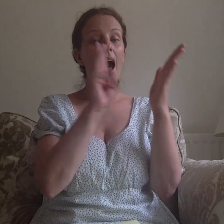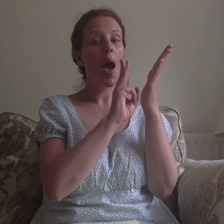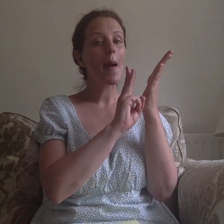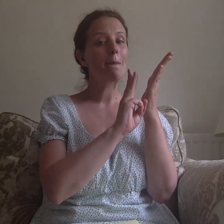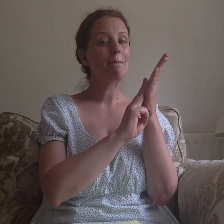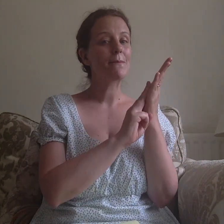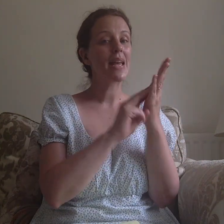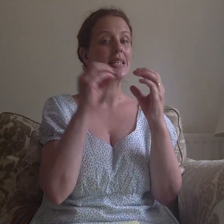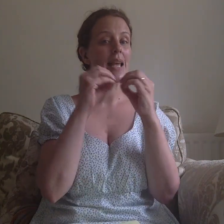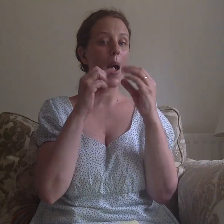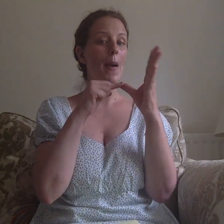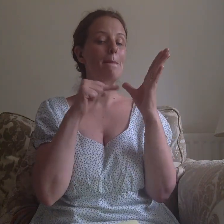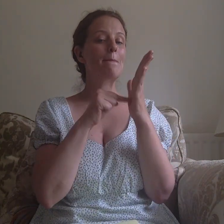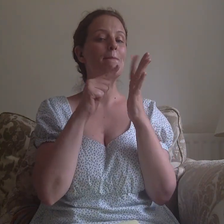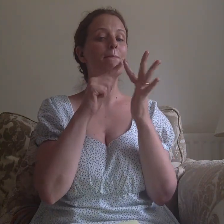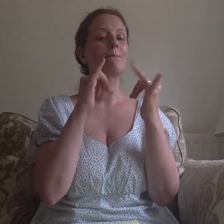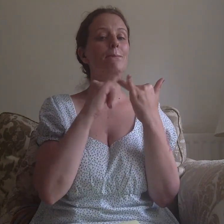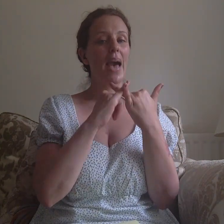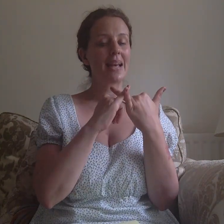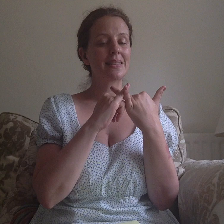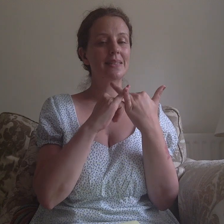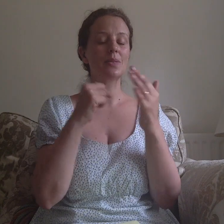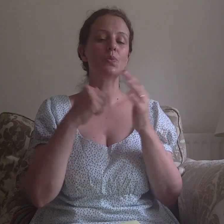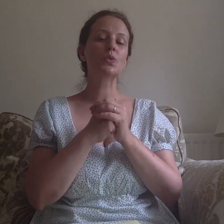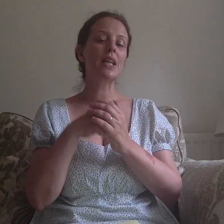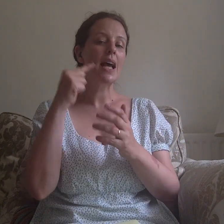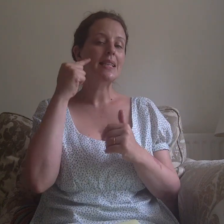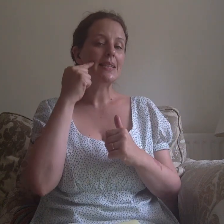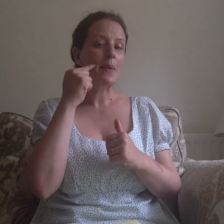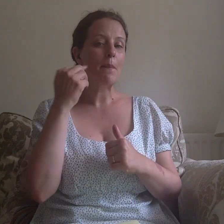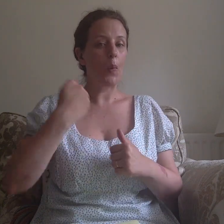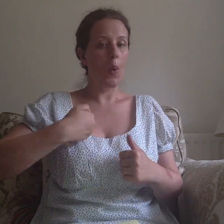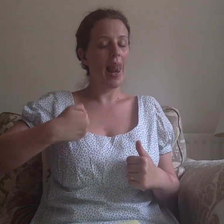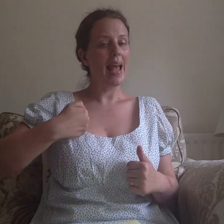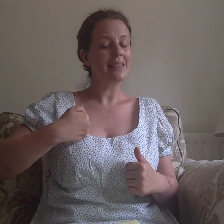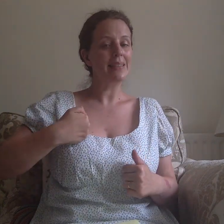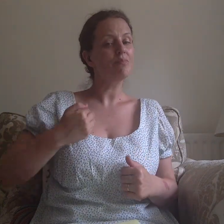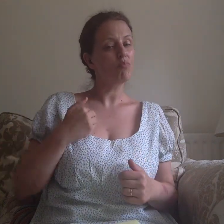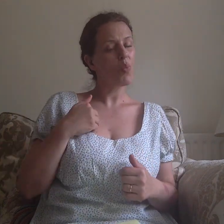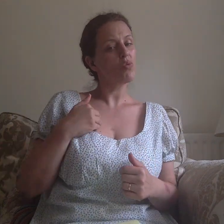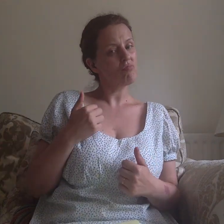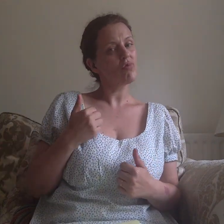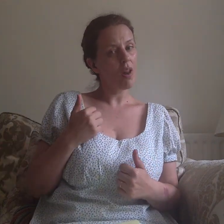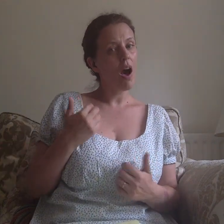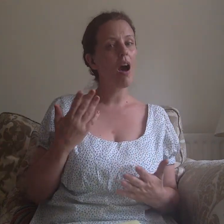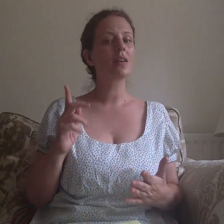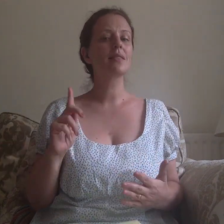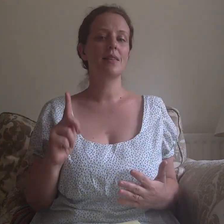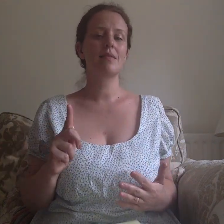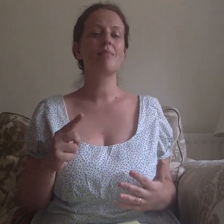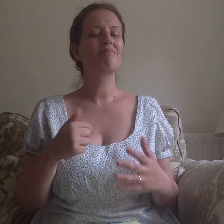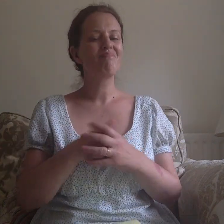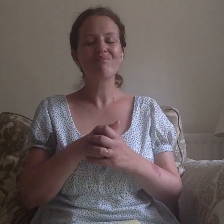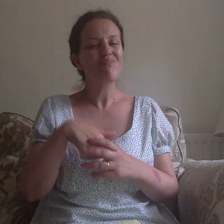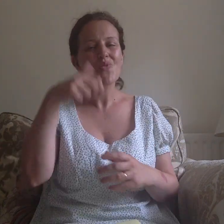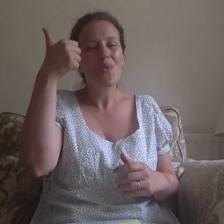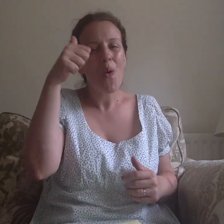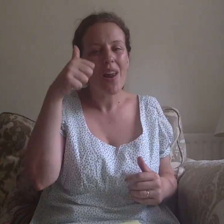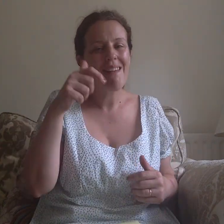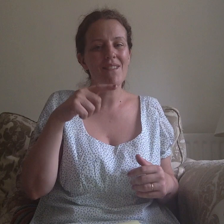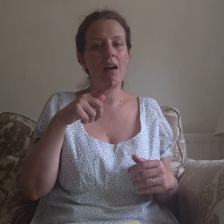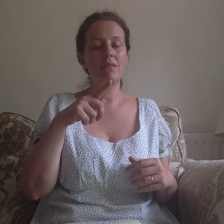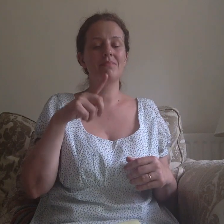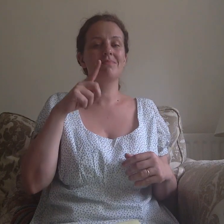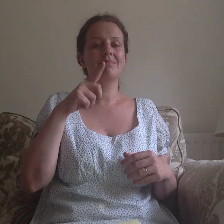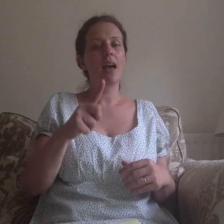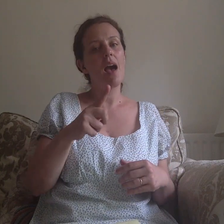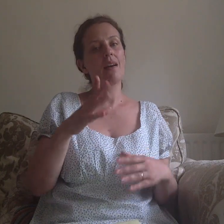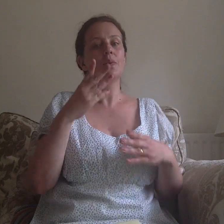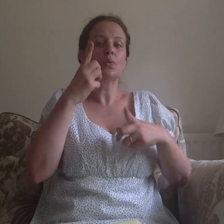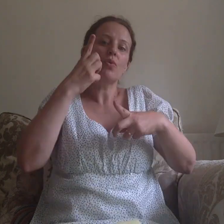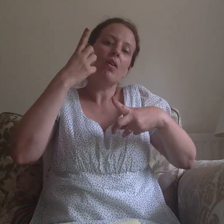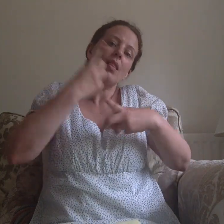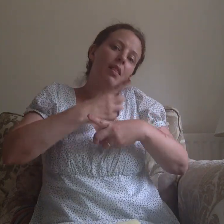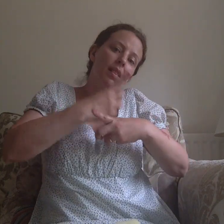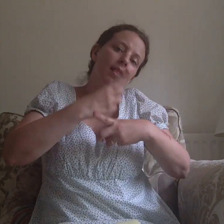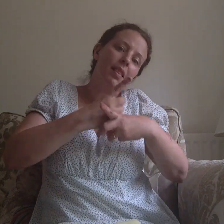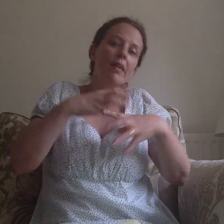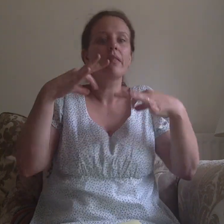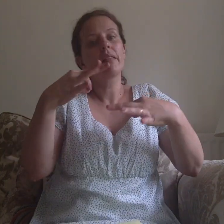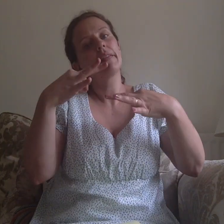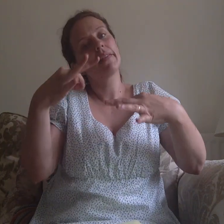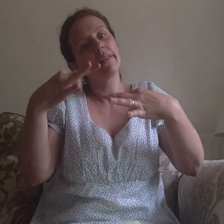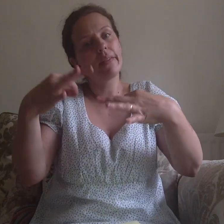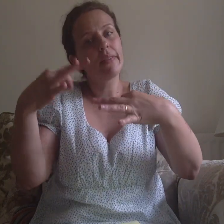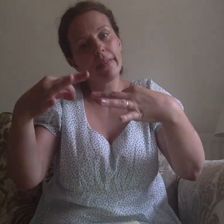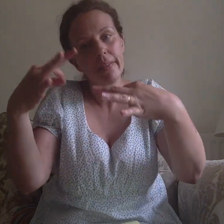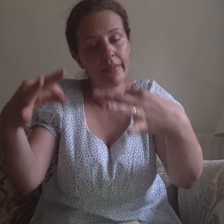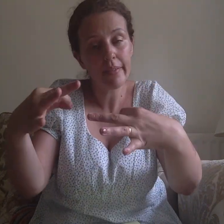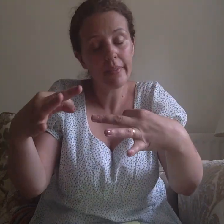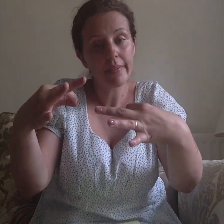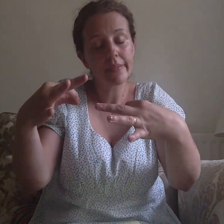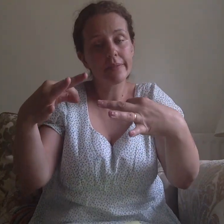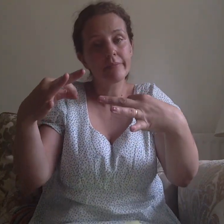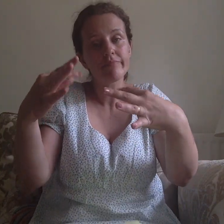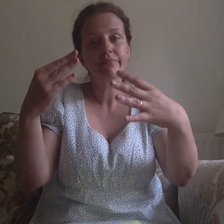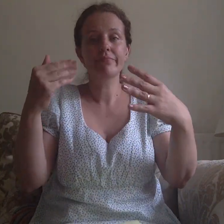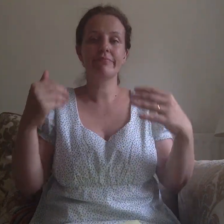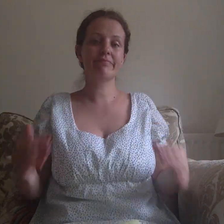Mis. Bates was a simple lady, good hearted that liked to chat.